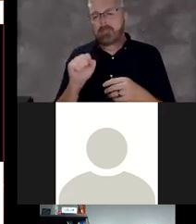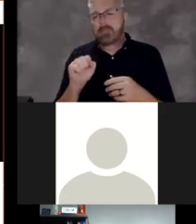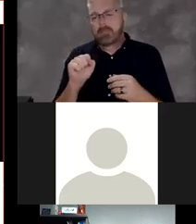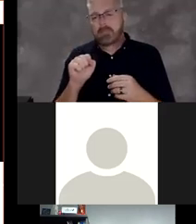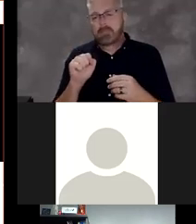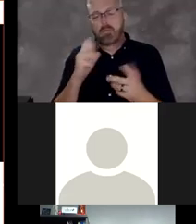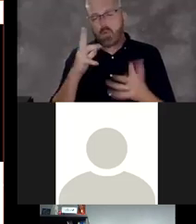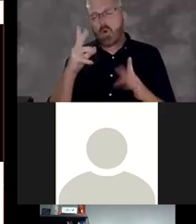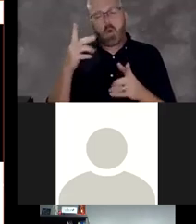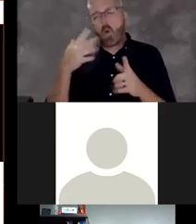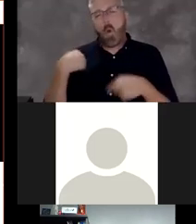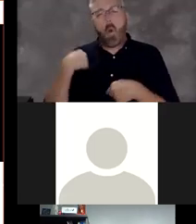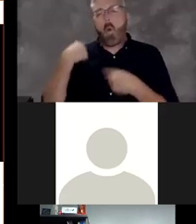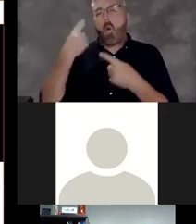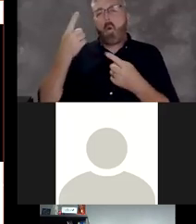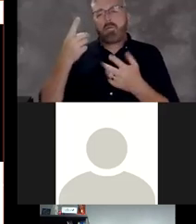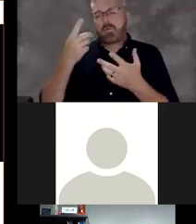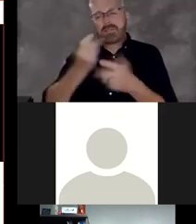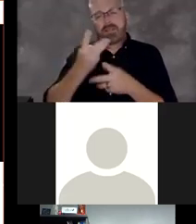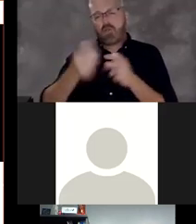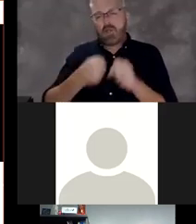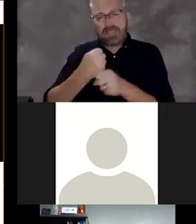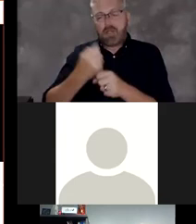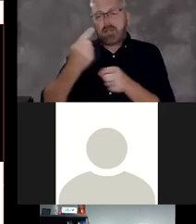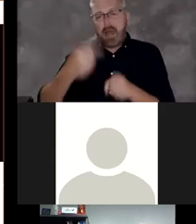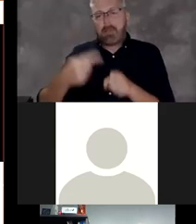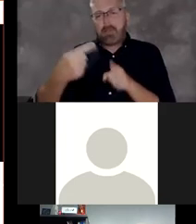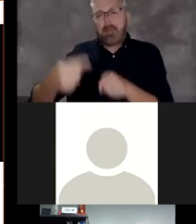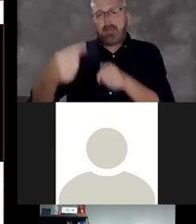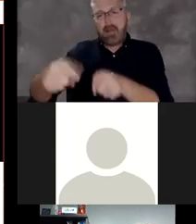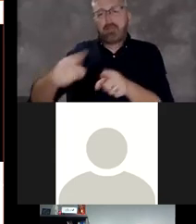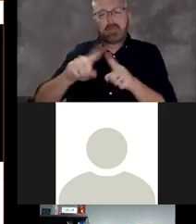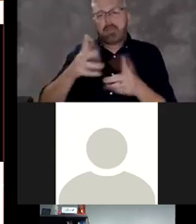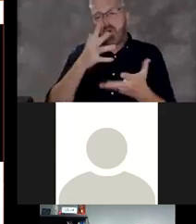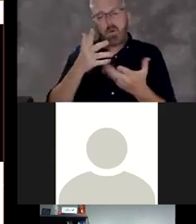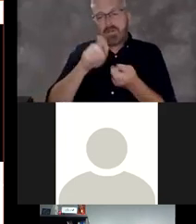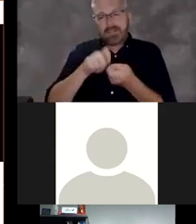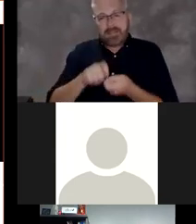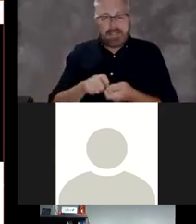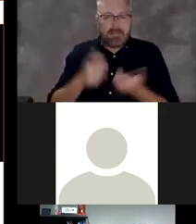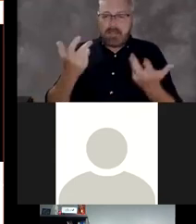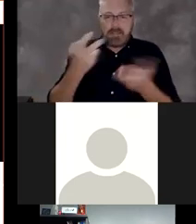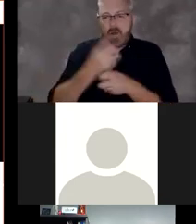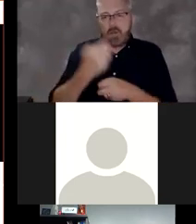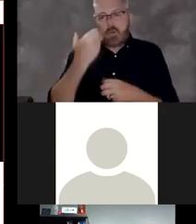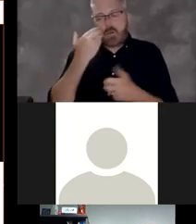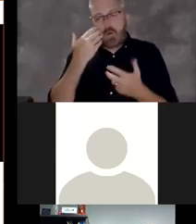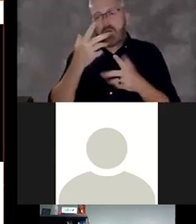OF YEARS SO IT'S HARD TO SAY EXACTLY WHAT THE DETAILS OF ALL OF THEM ARE BECAUSE OBVIOUSLY THERE ARE CONFIDENTIALITY ISSUES